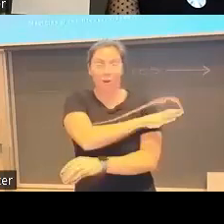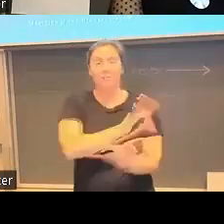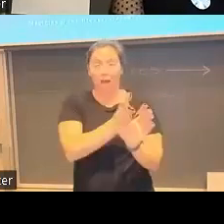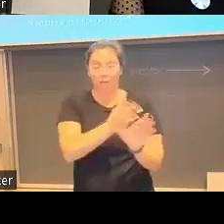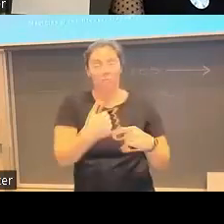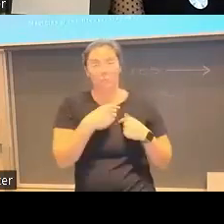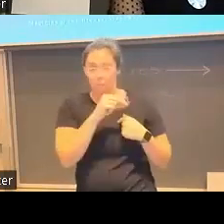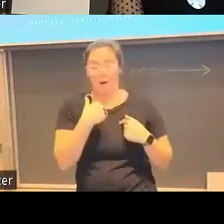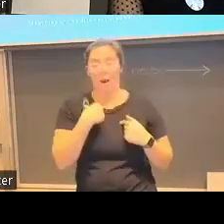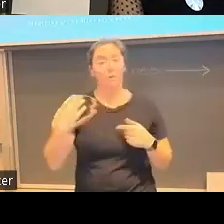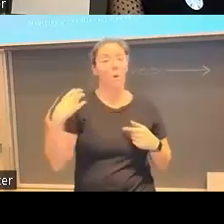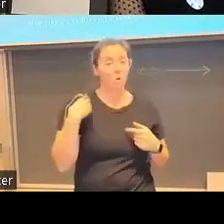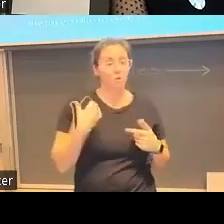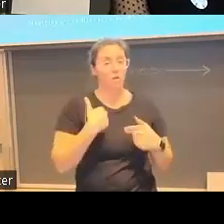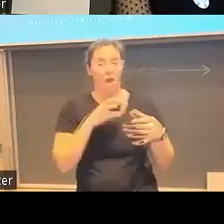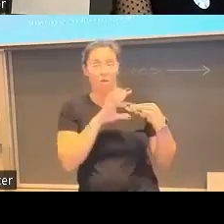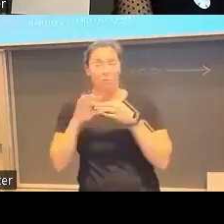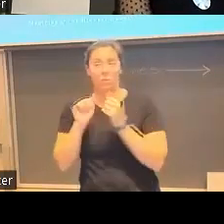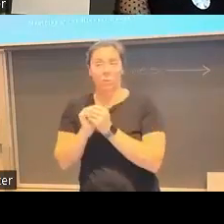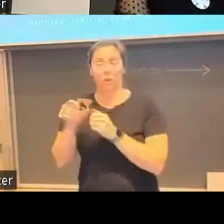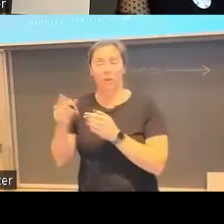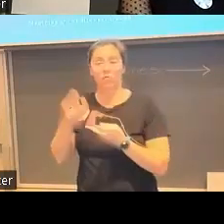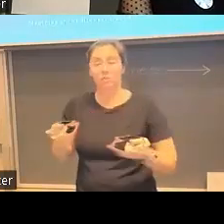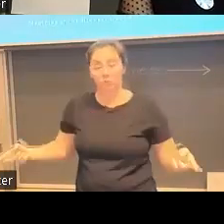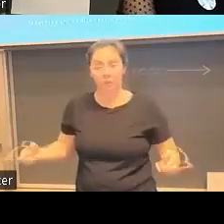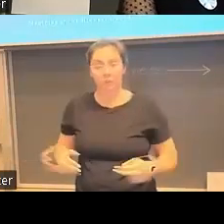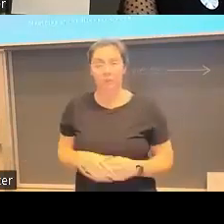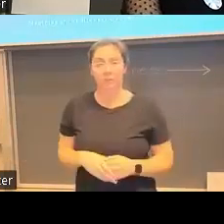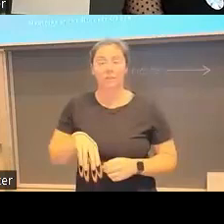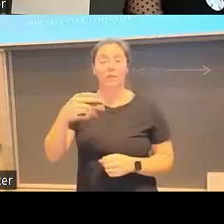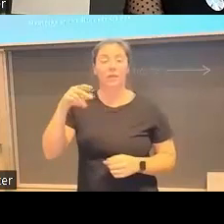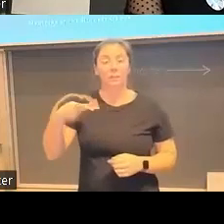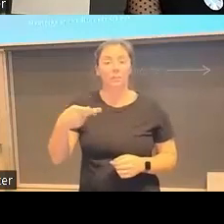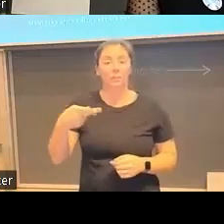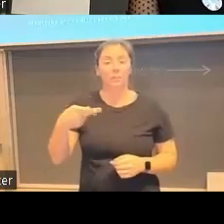and so we work very closely with EAP BHP and have a list of resources external to the hospital as